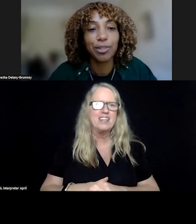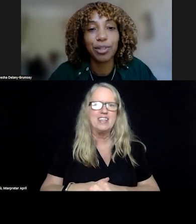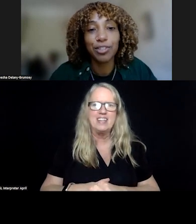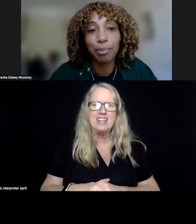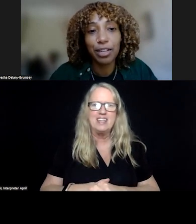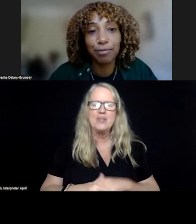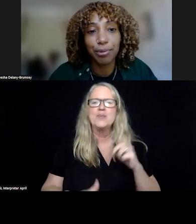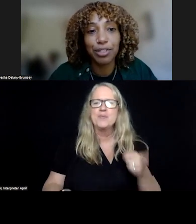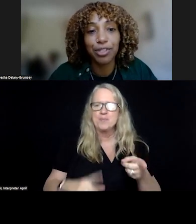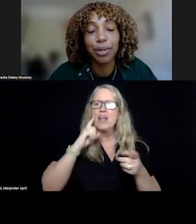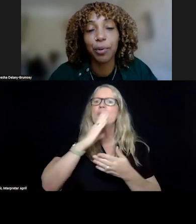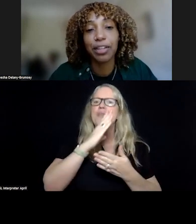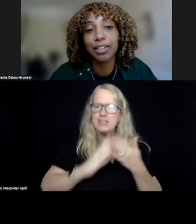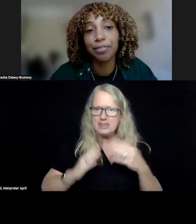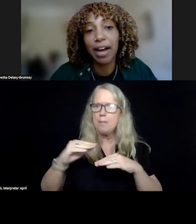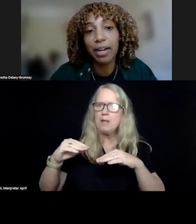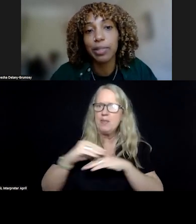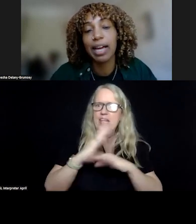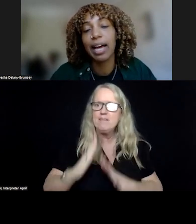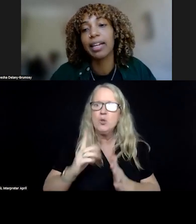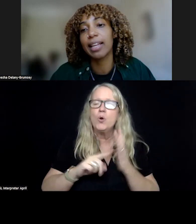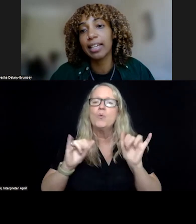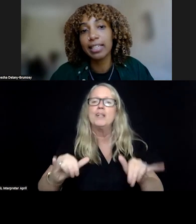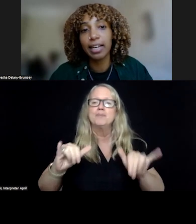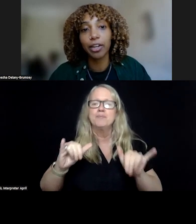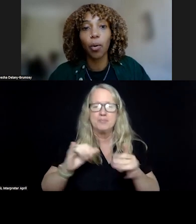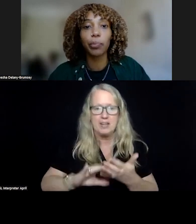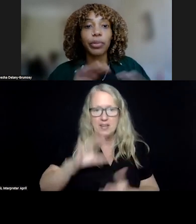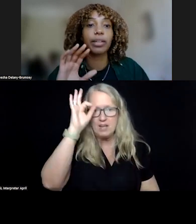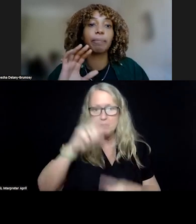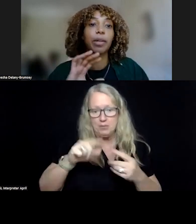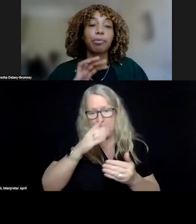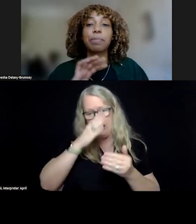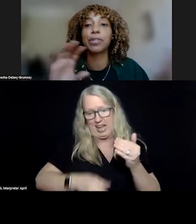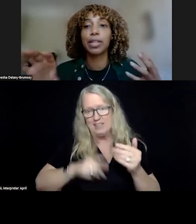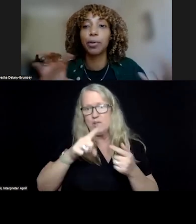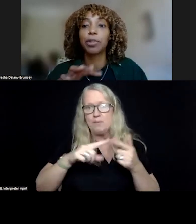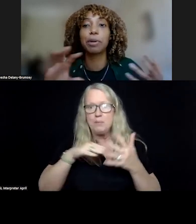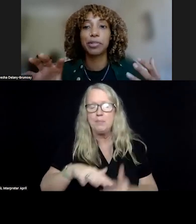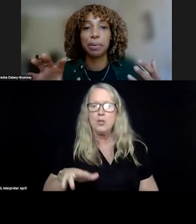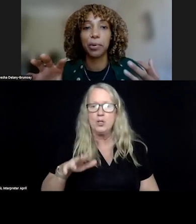SO THESE ARE SOME OF THE INFLUENCERS. THEY ARE ONLY 3% MORE